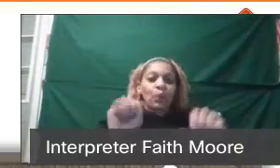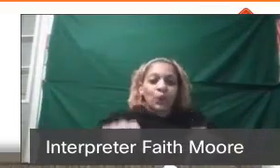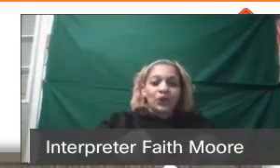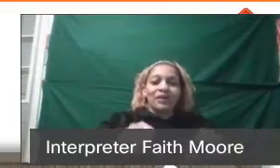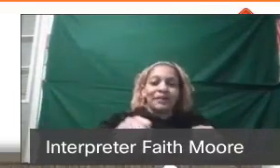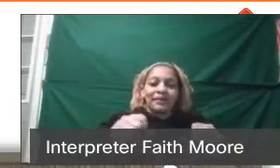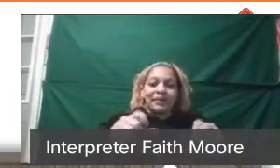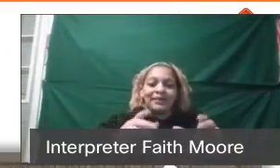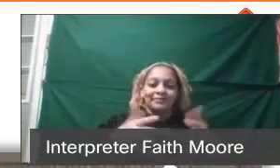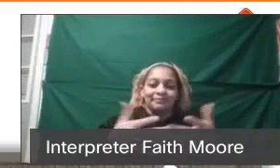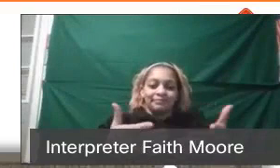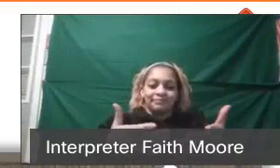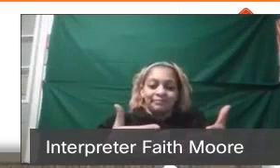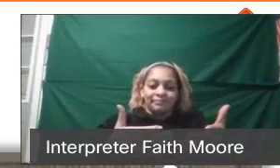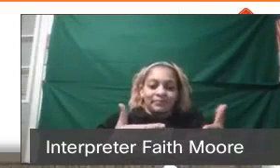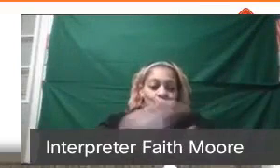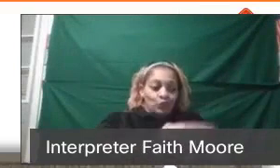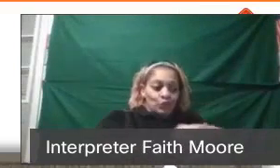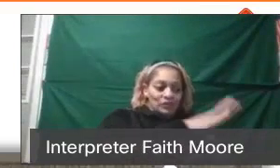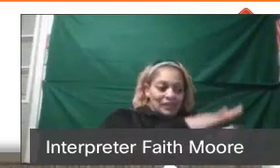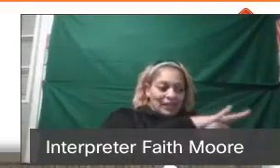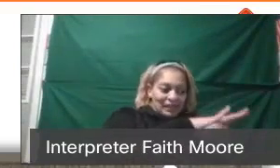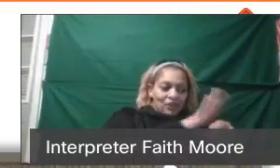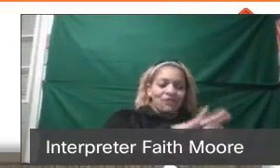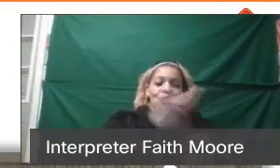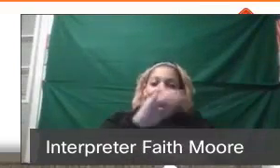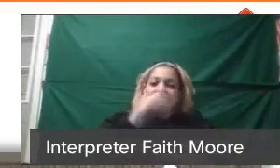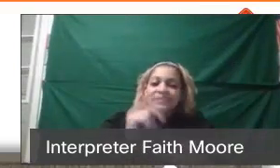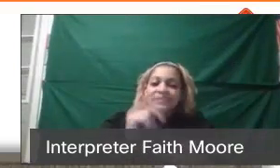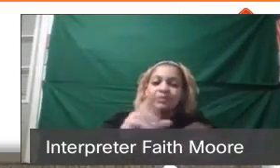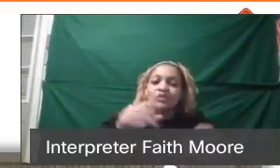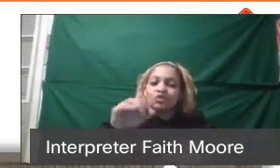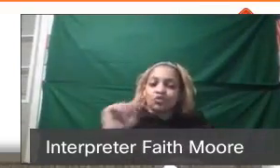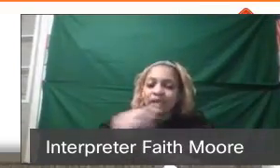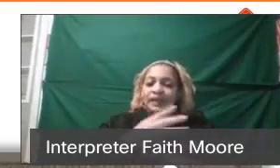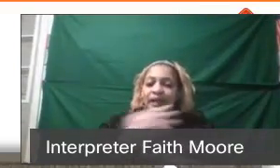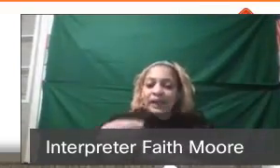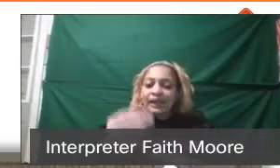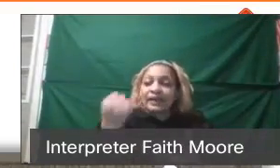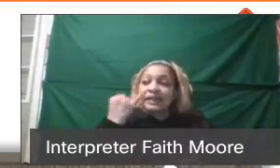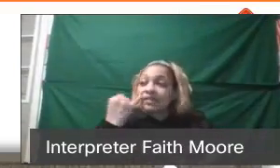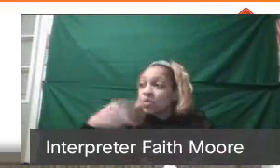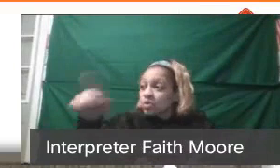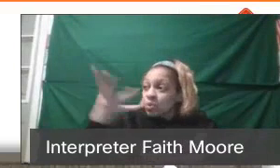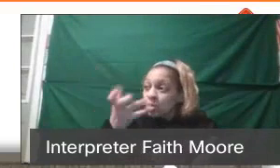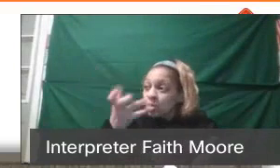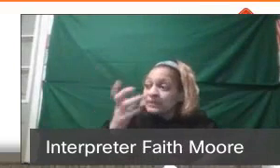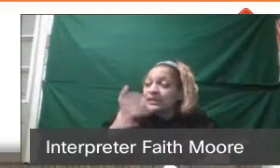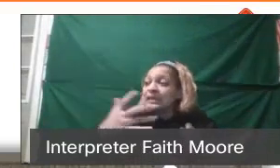Along aspirin street so if that's something that, and she would like to pick up or people have thoughts on.